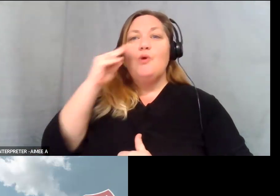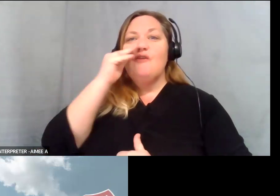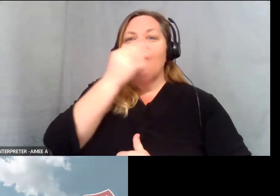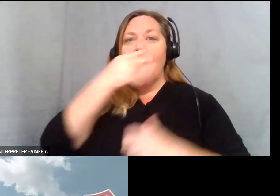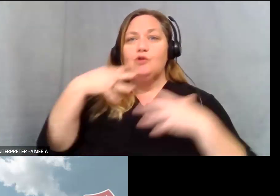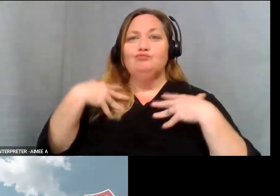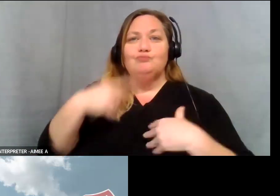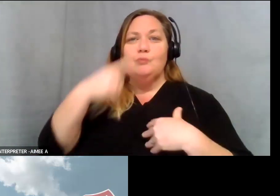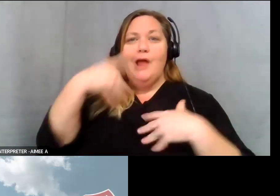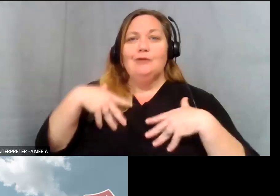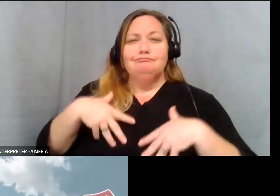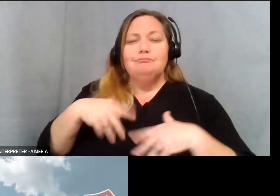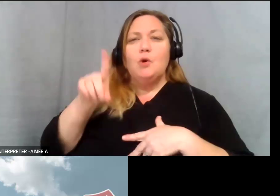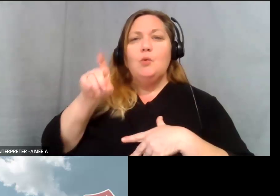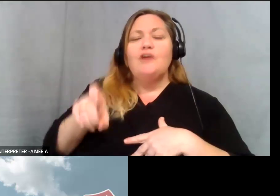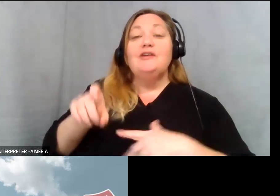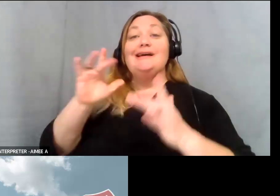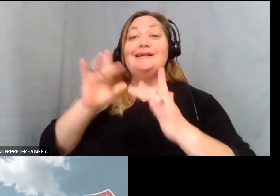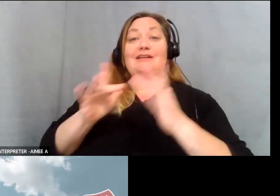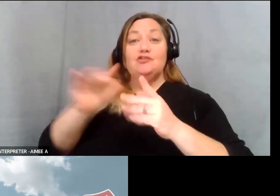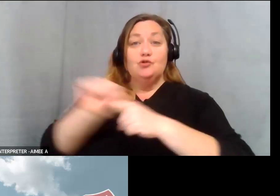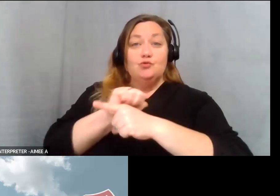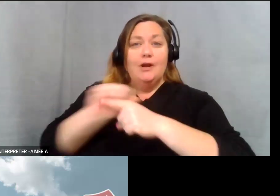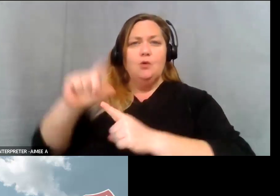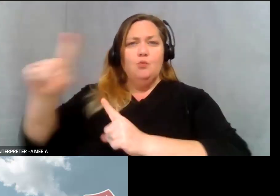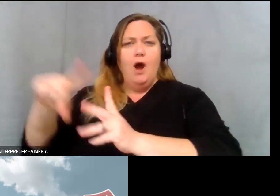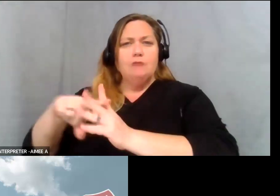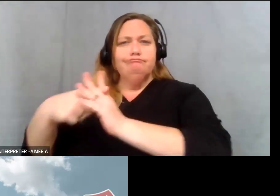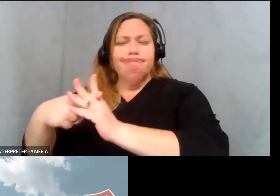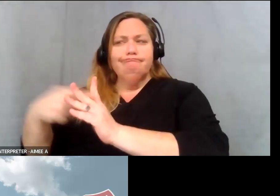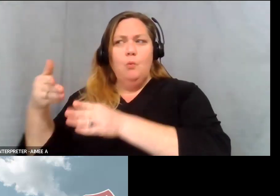is digital training going to be provided by one source? Or will organizations be able